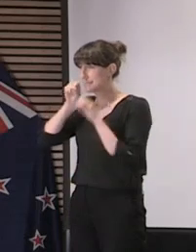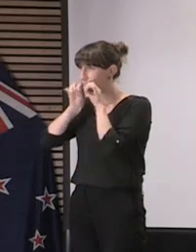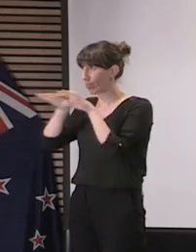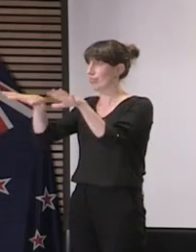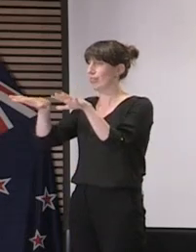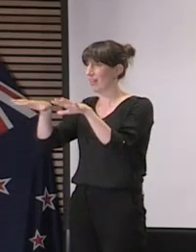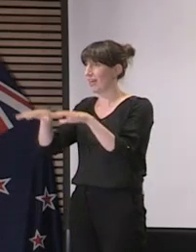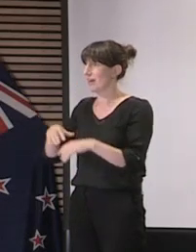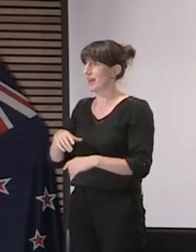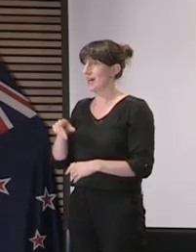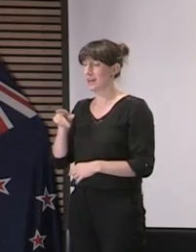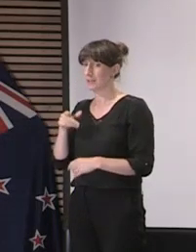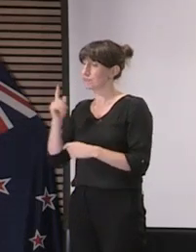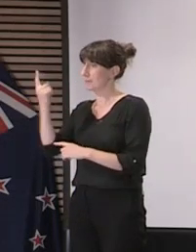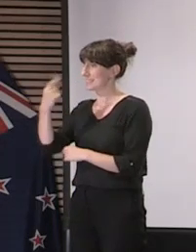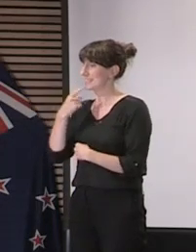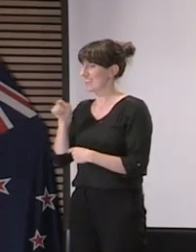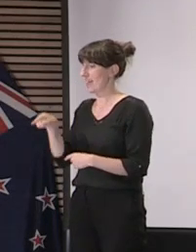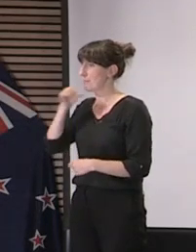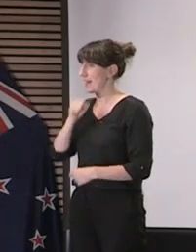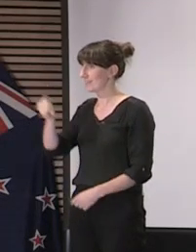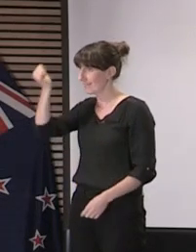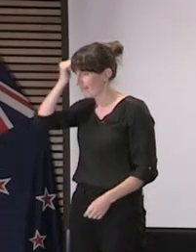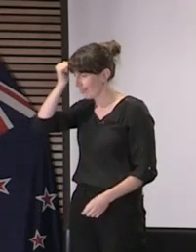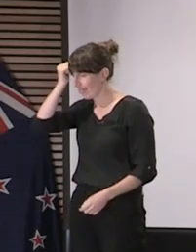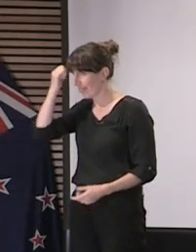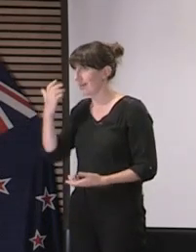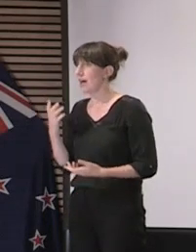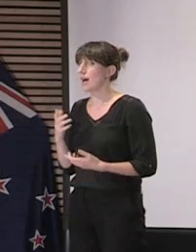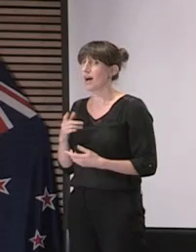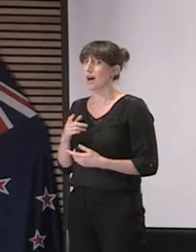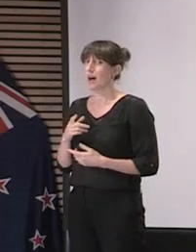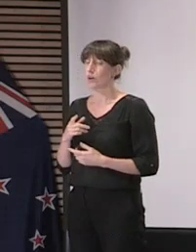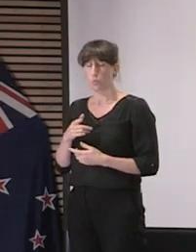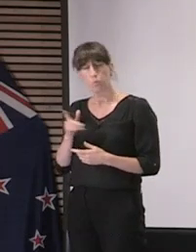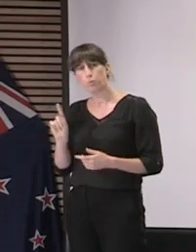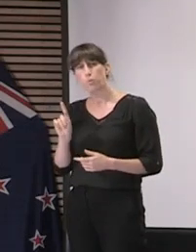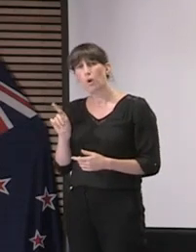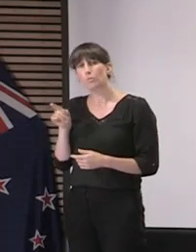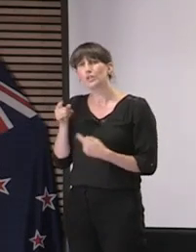on supermarket workers as an idiot. How would you describe people spitting on officers,